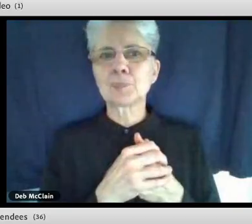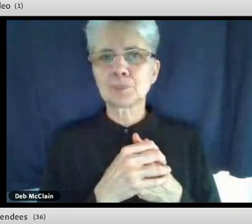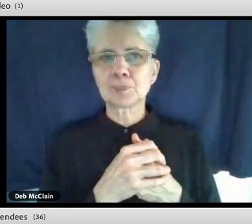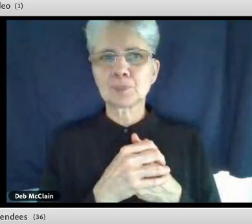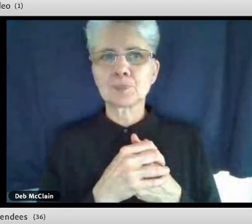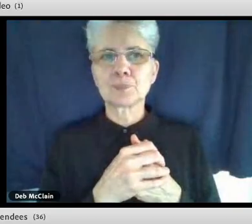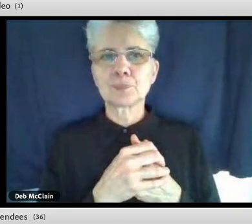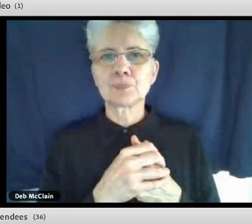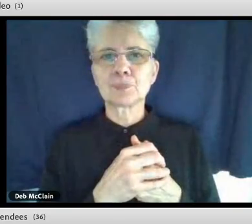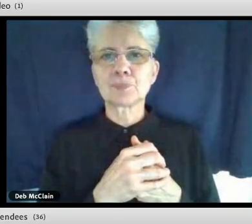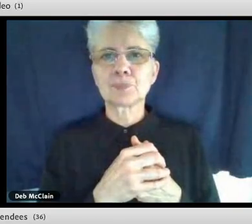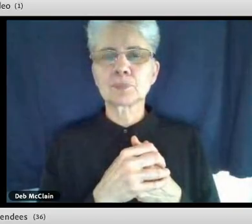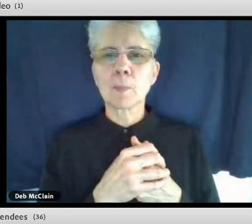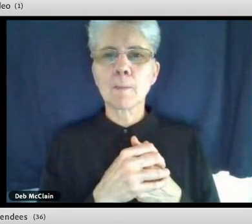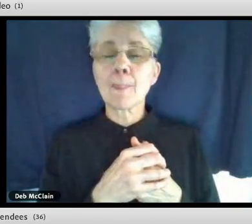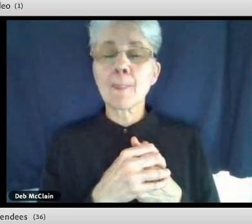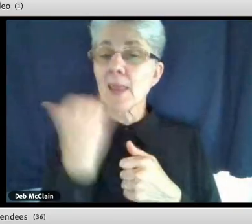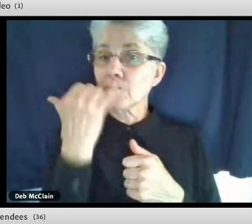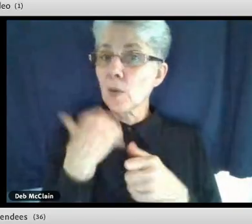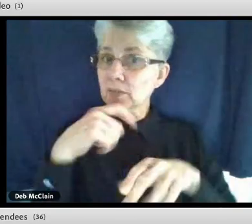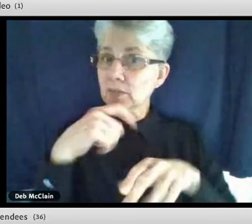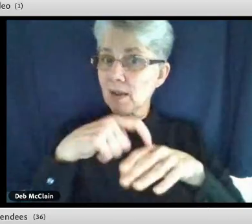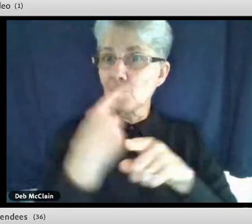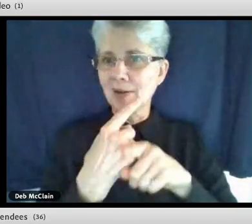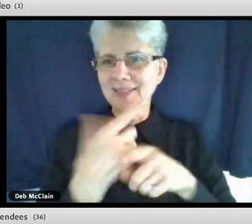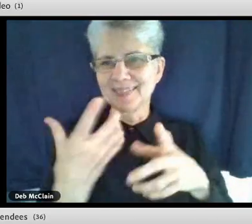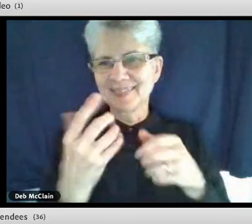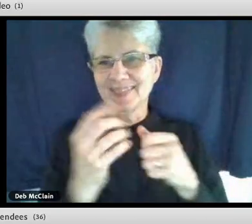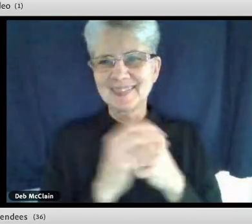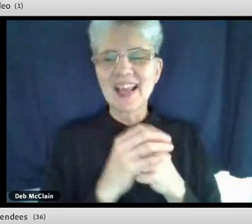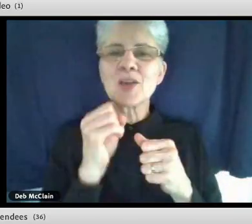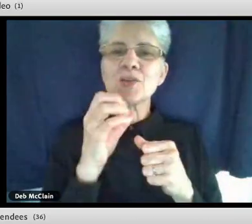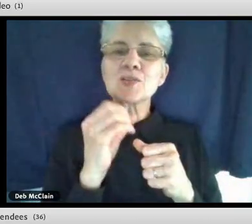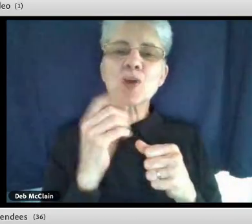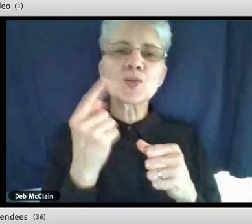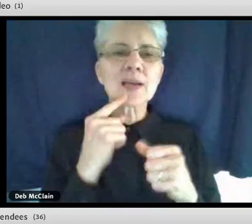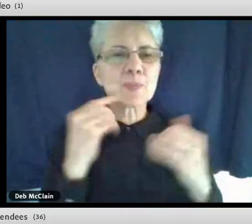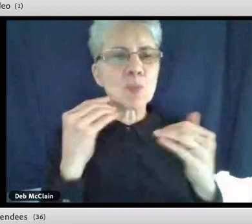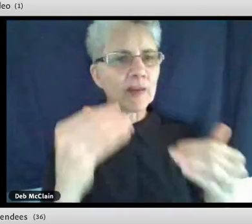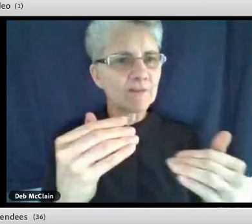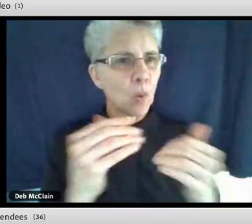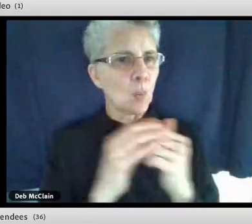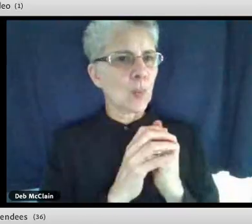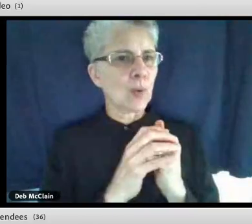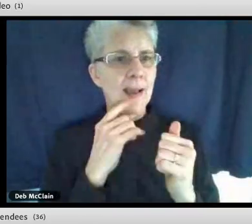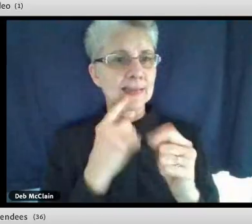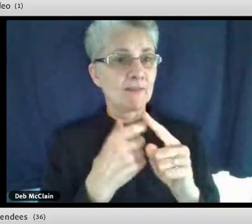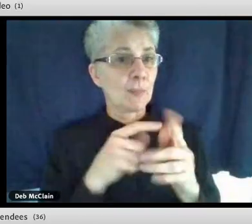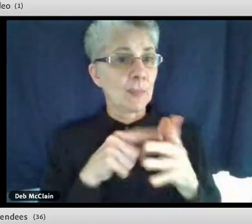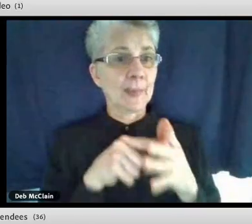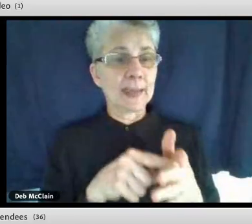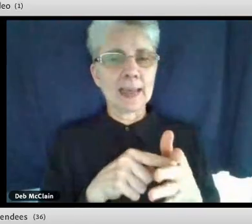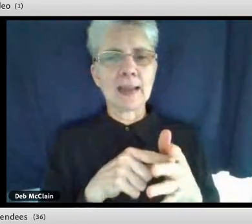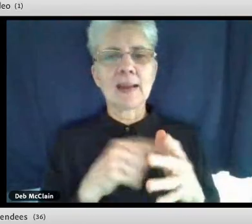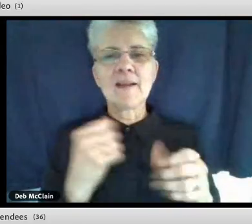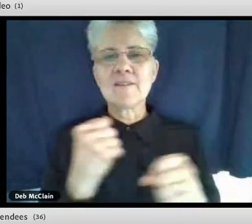So a bunch of training out there that you can go to, and if you have the time, right?